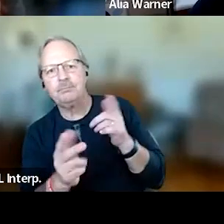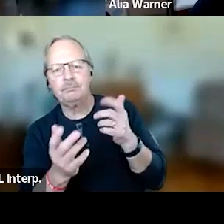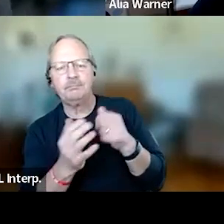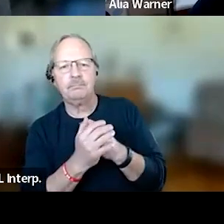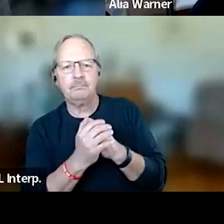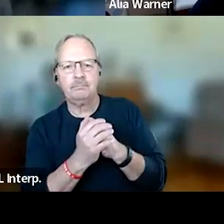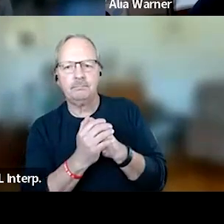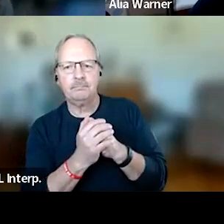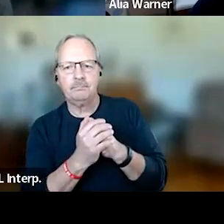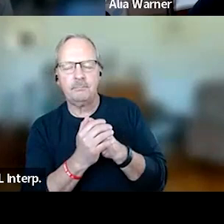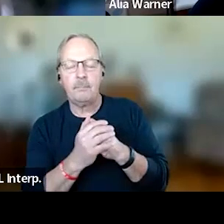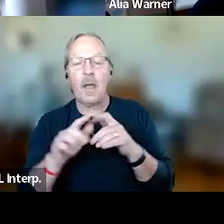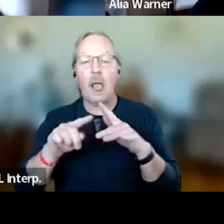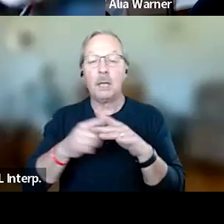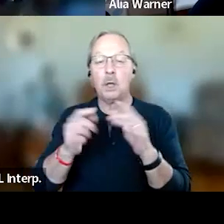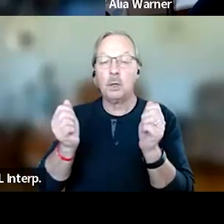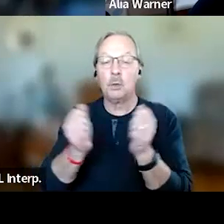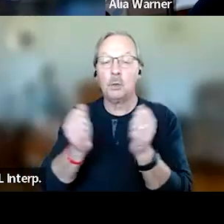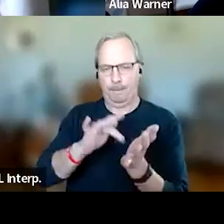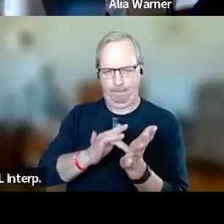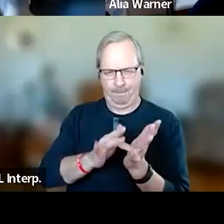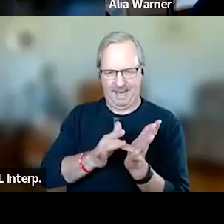Let's start with medication adherence.